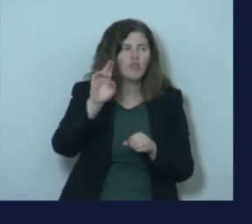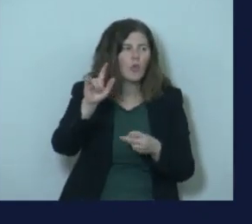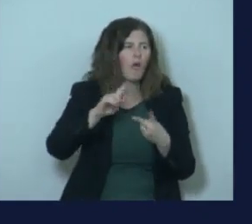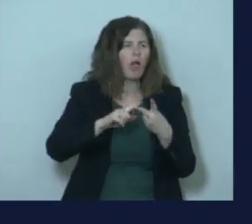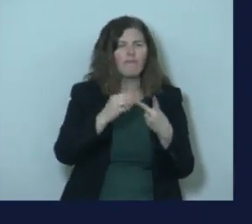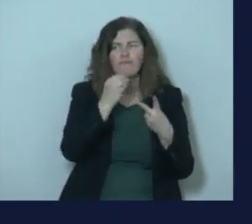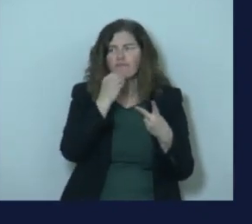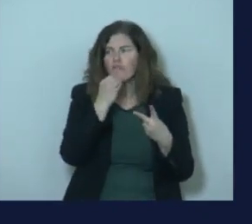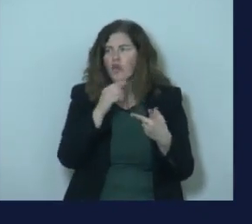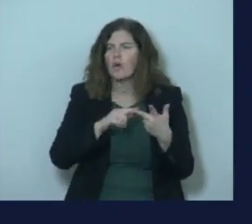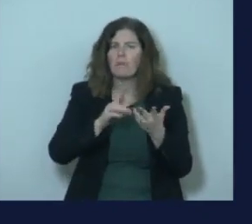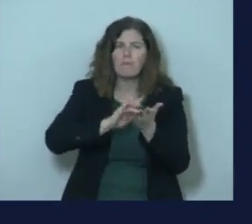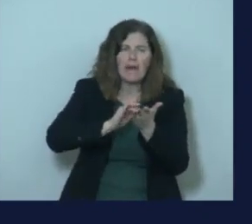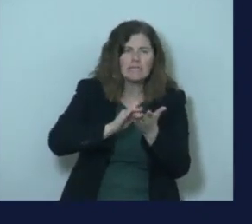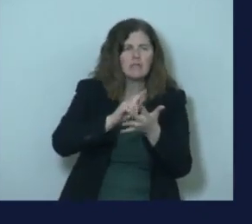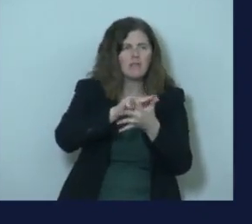STAY HOME.